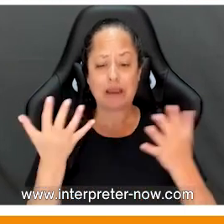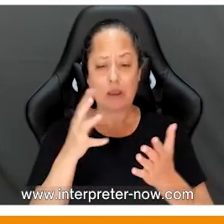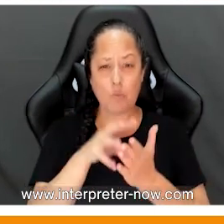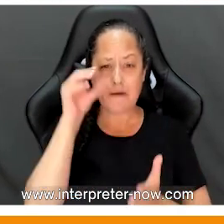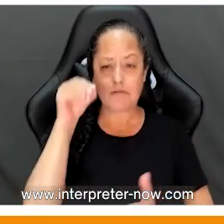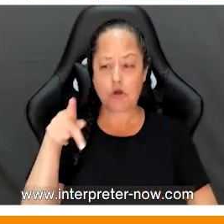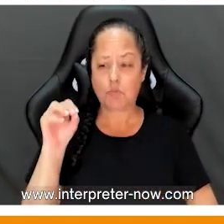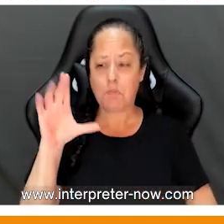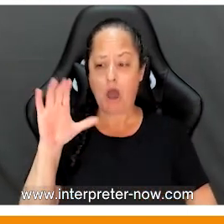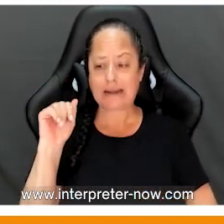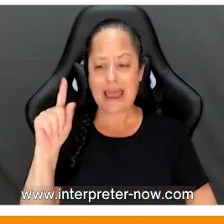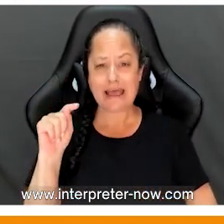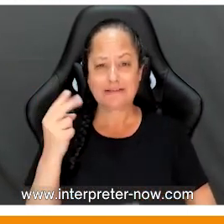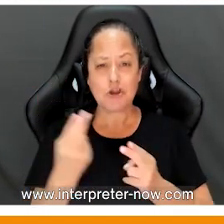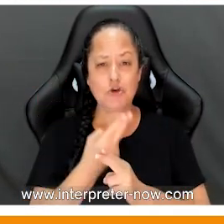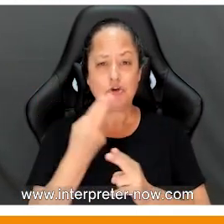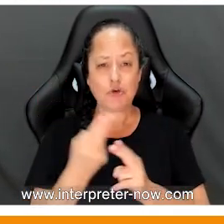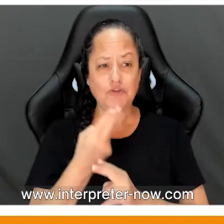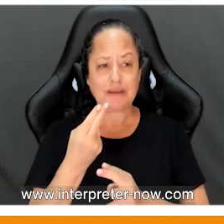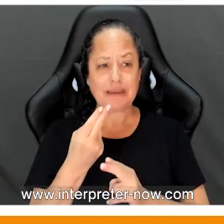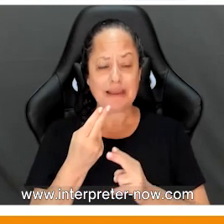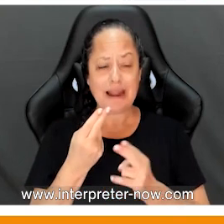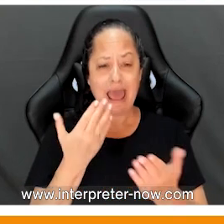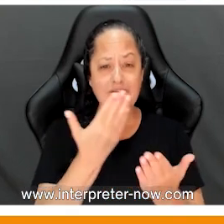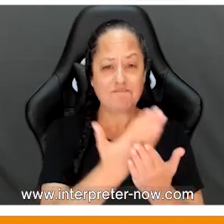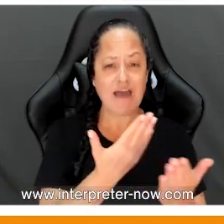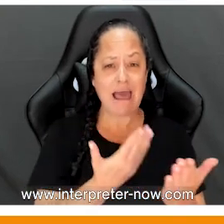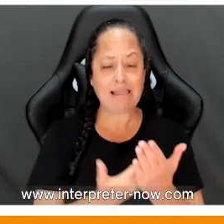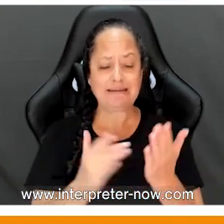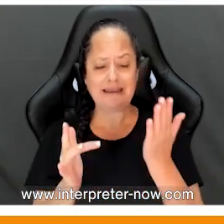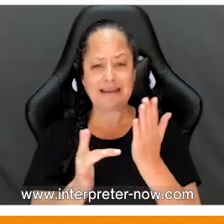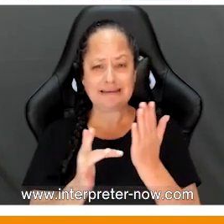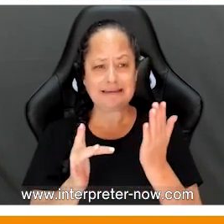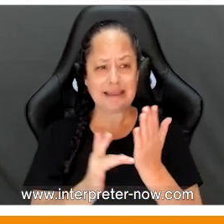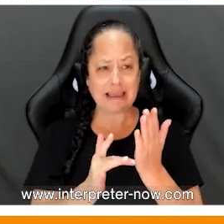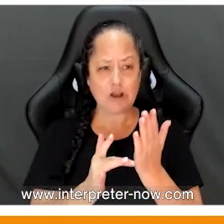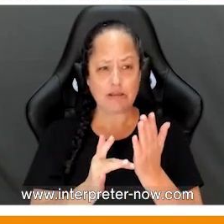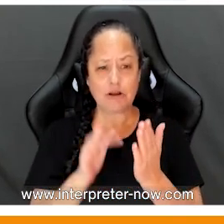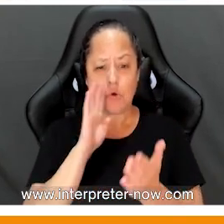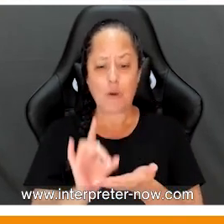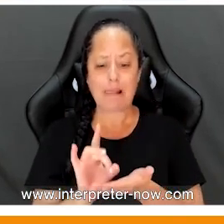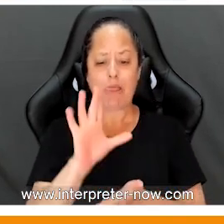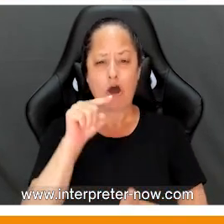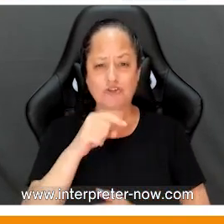podcast and using it as validation for the technology that we're going to be launching this year.